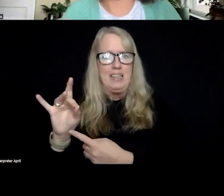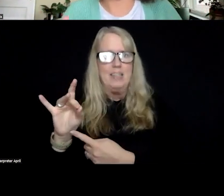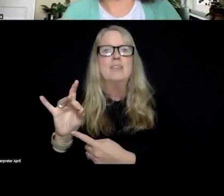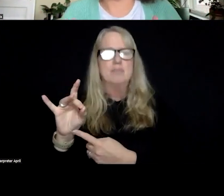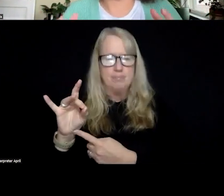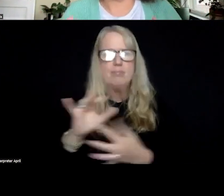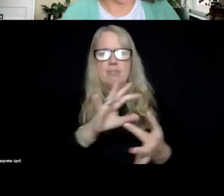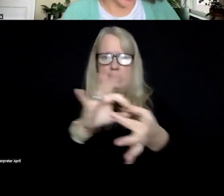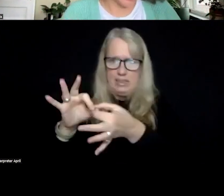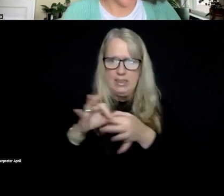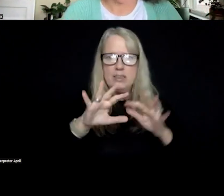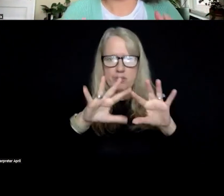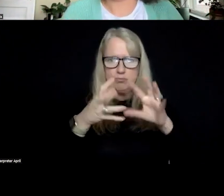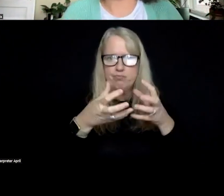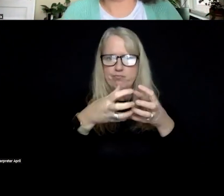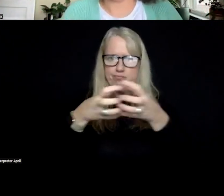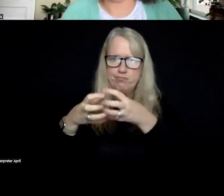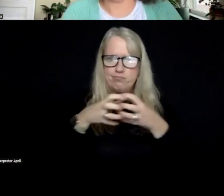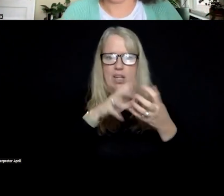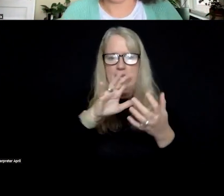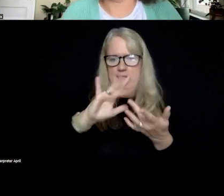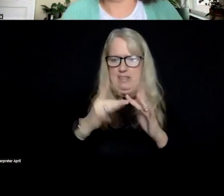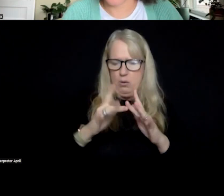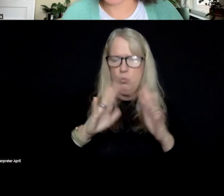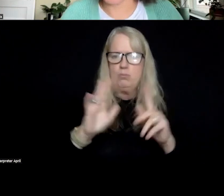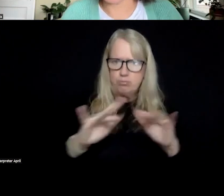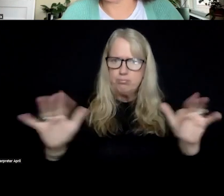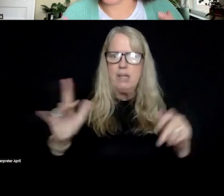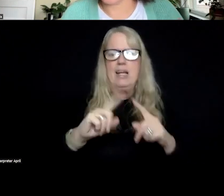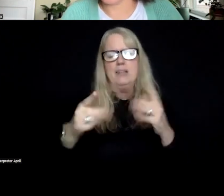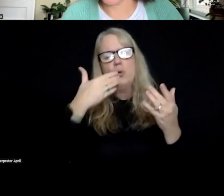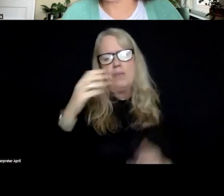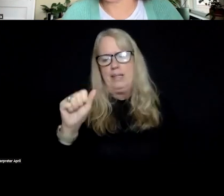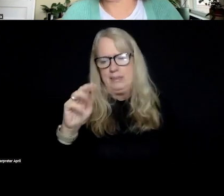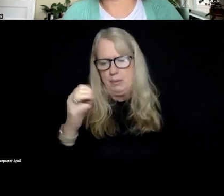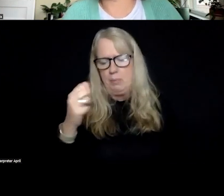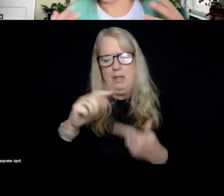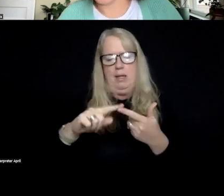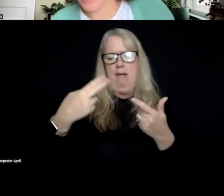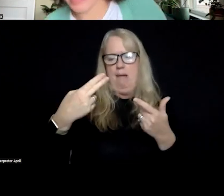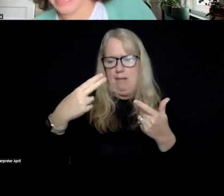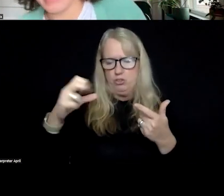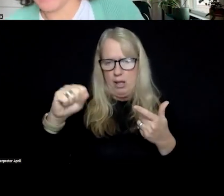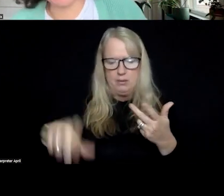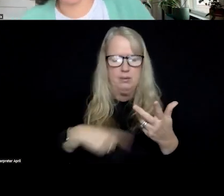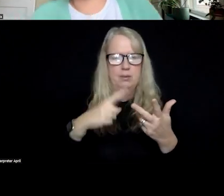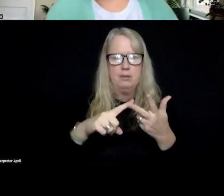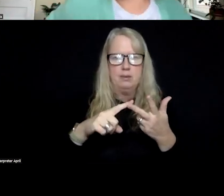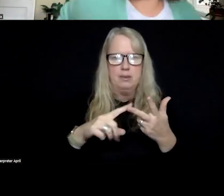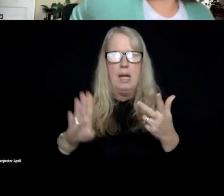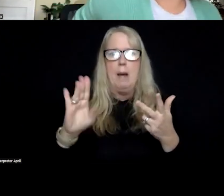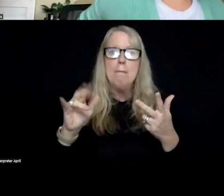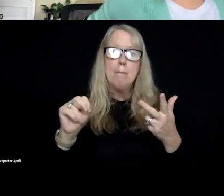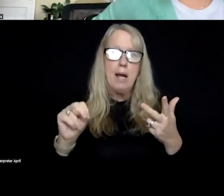SYSTEM THAT WE CREATED AND THE BIDEN ADMINISTRATION HAS INVESTED